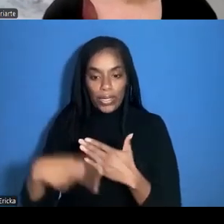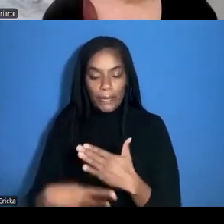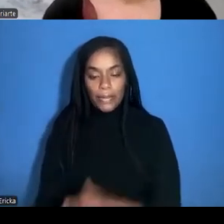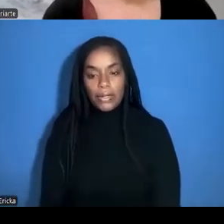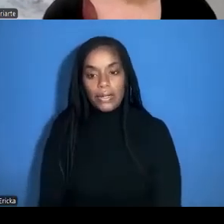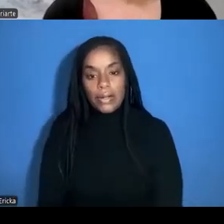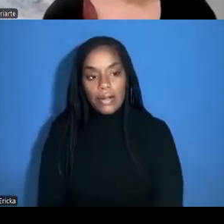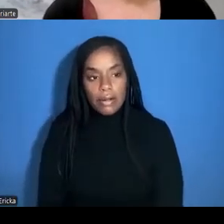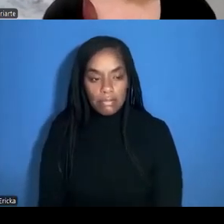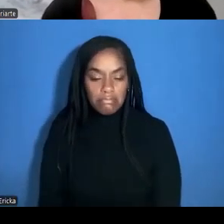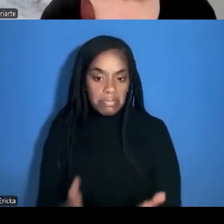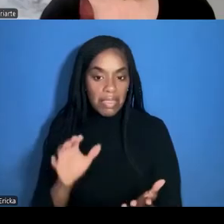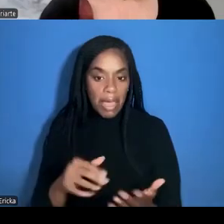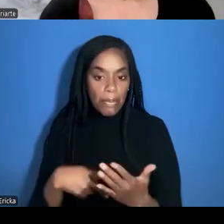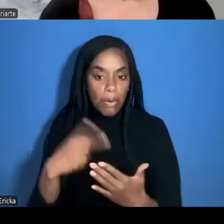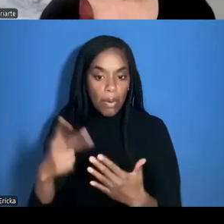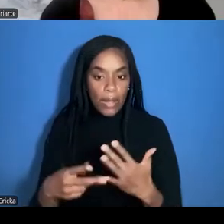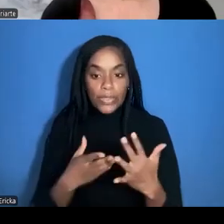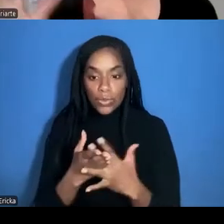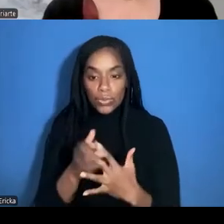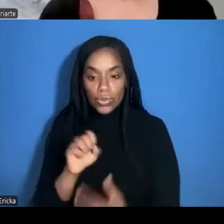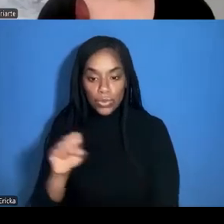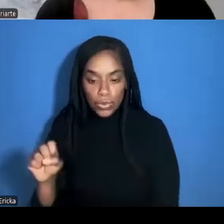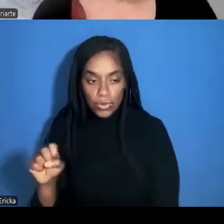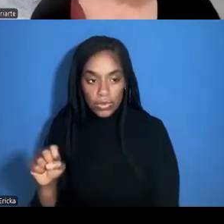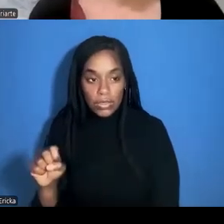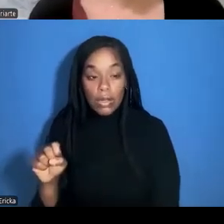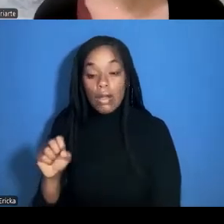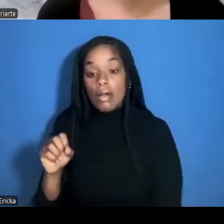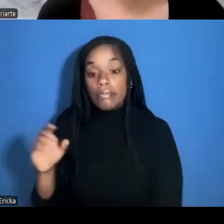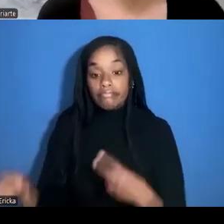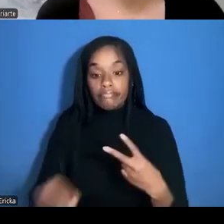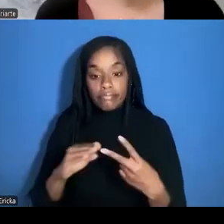through Social Security or Medicaid, known as Medi-Cal in California.